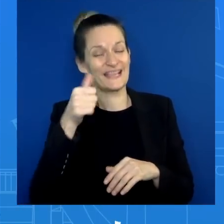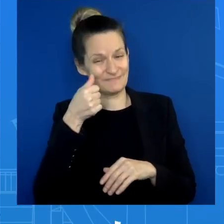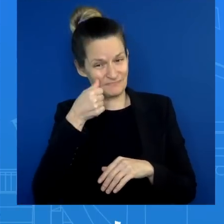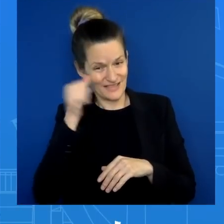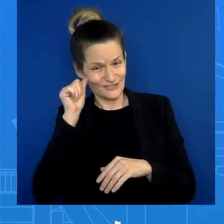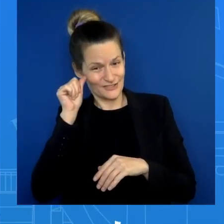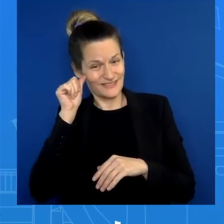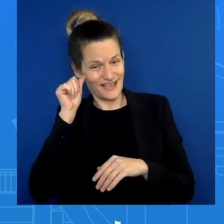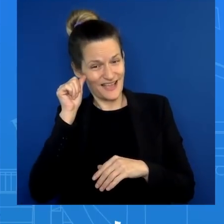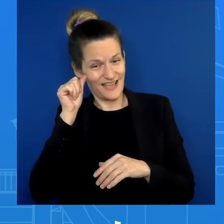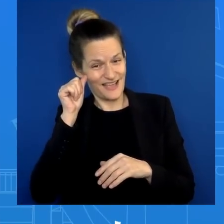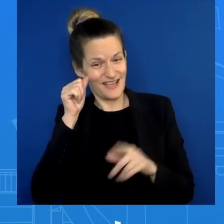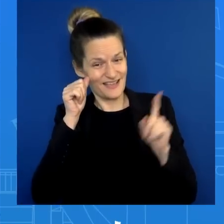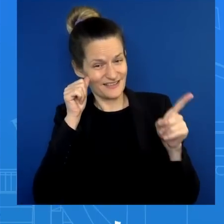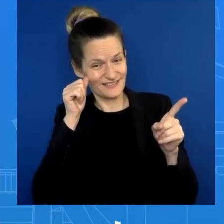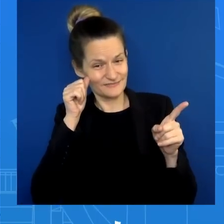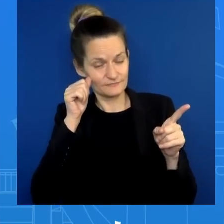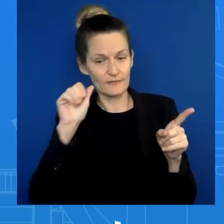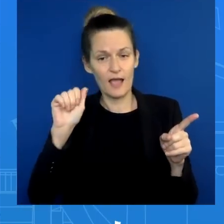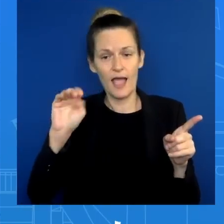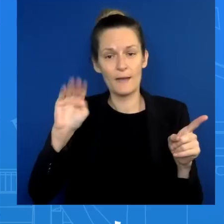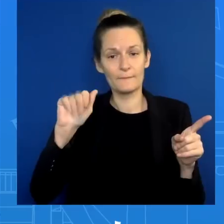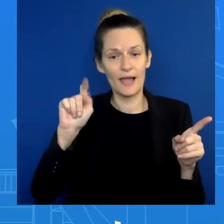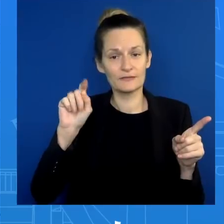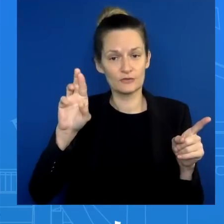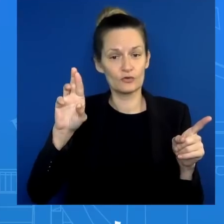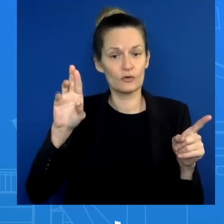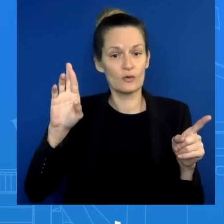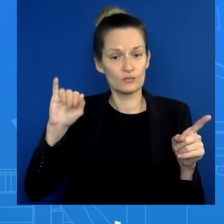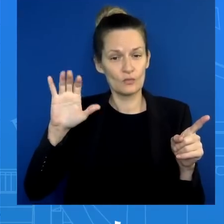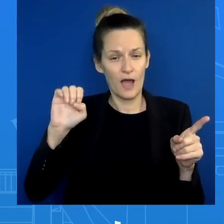And so just a couple of things before I get to that piece.